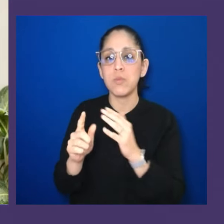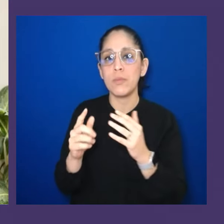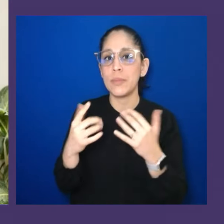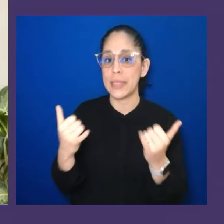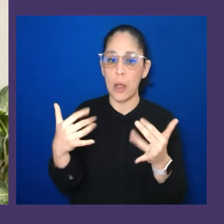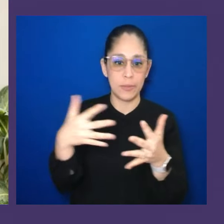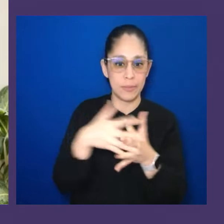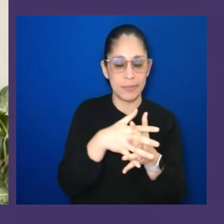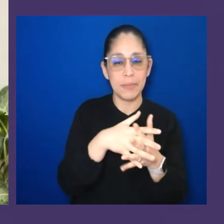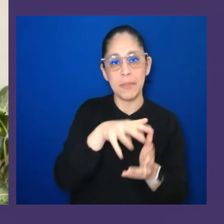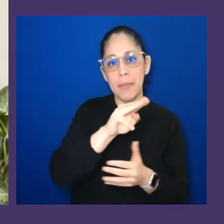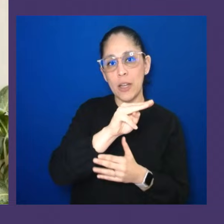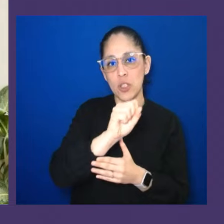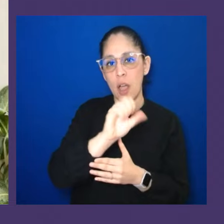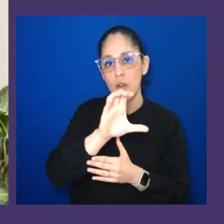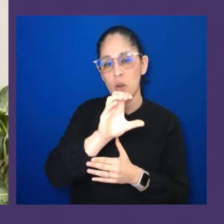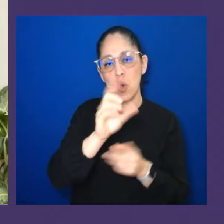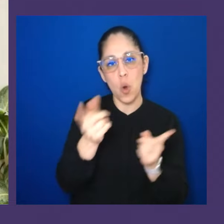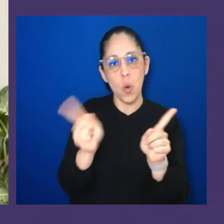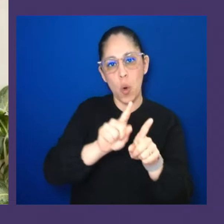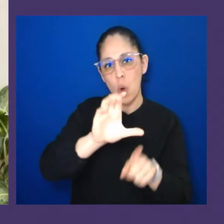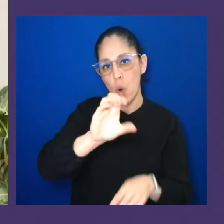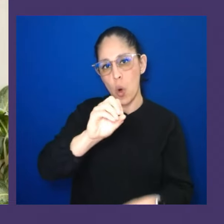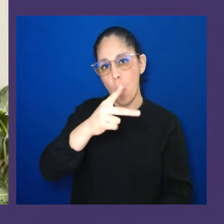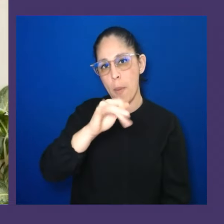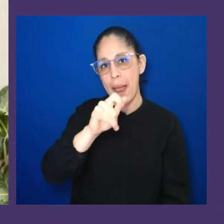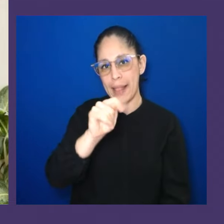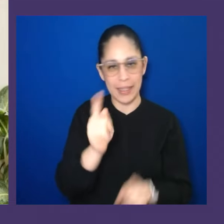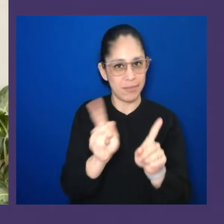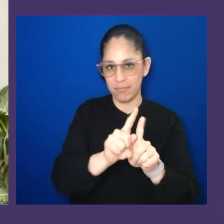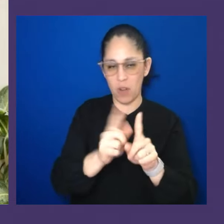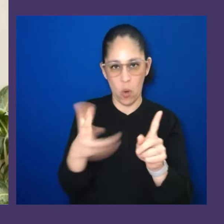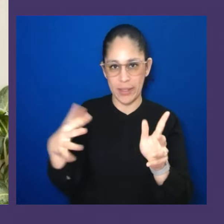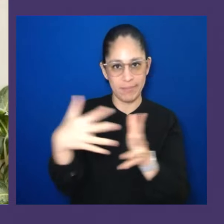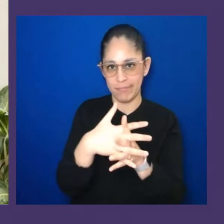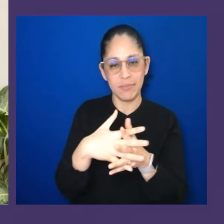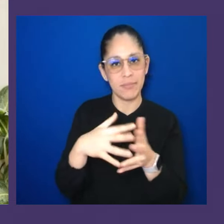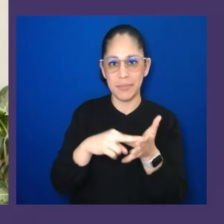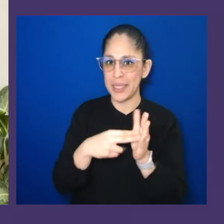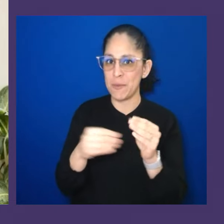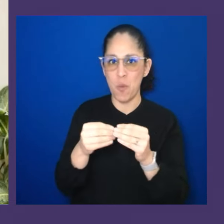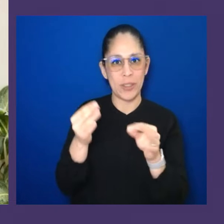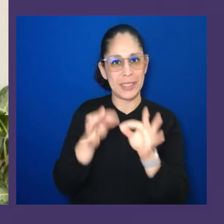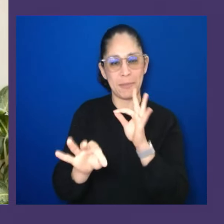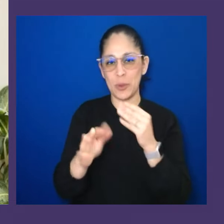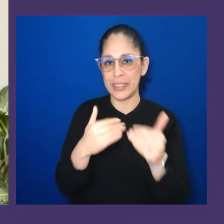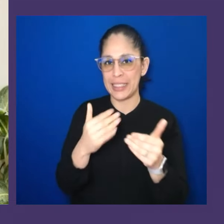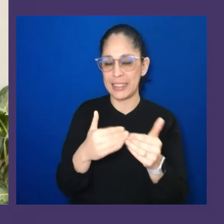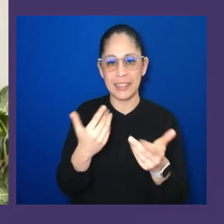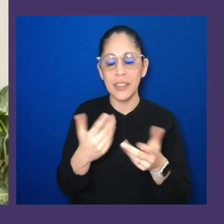so it's already easier now. I used to take a lot of time to